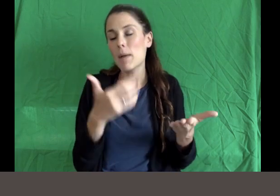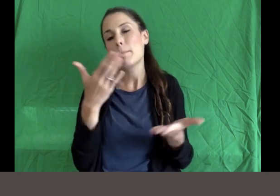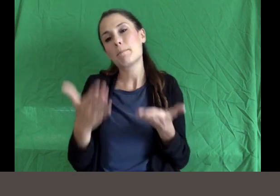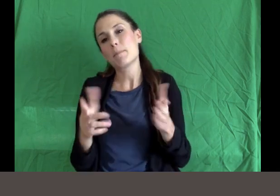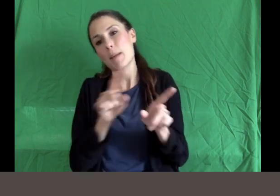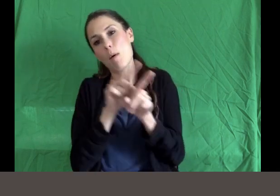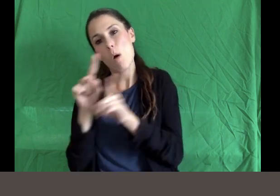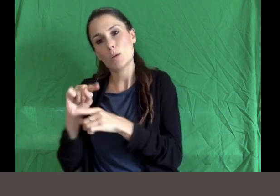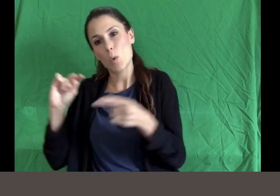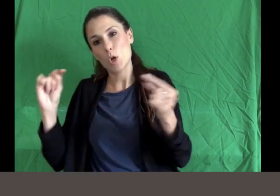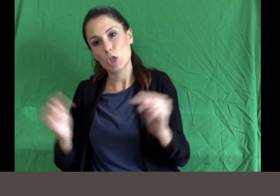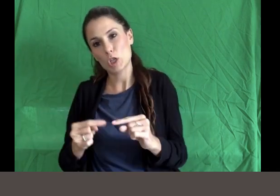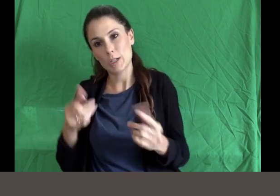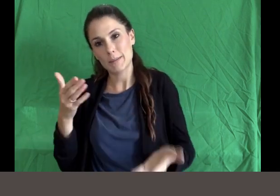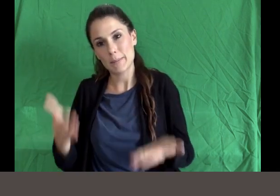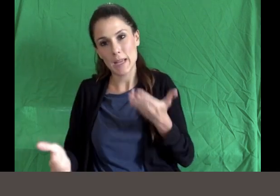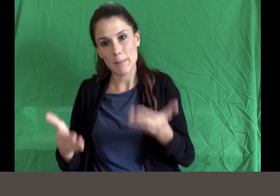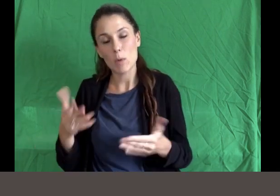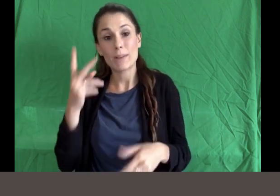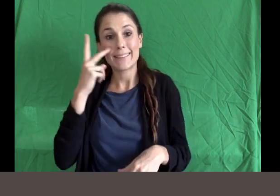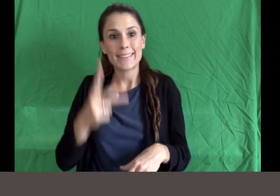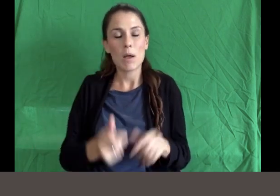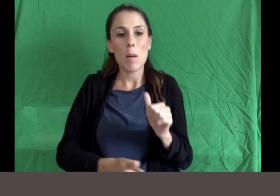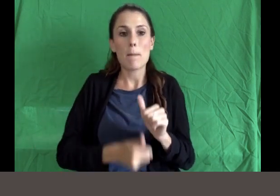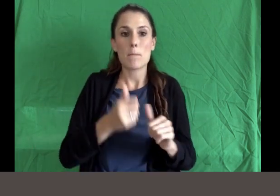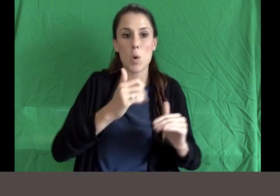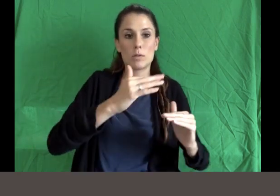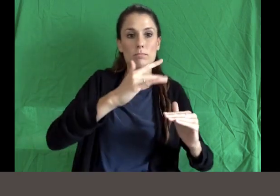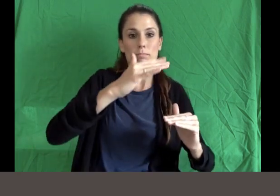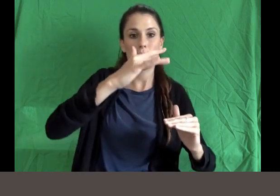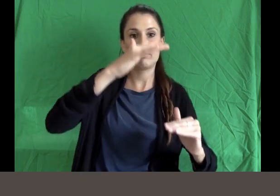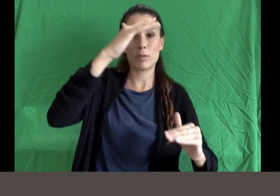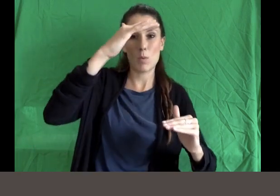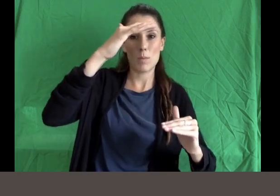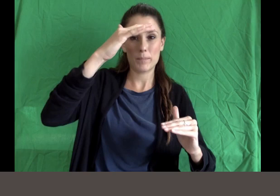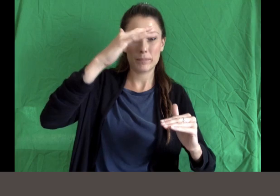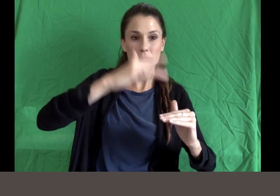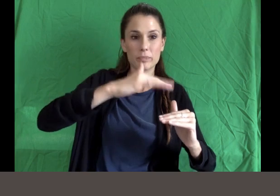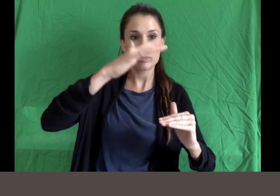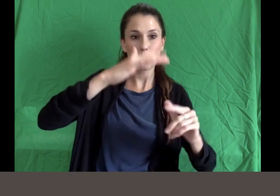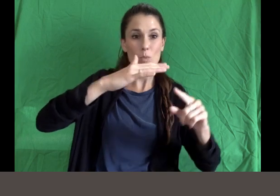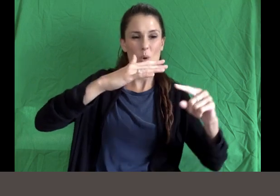line here depicting that but at the same time that this makes comparison just a little bit easier i